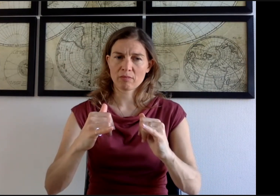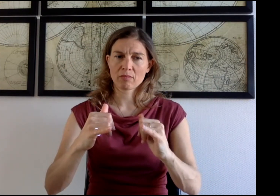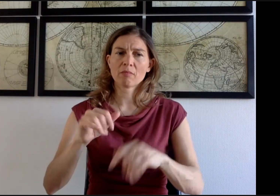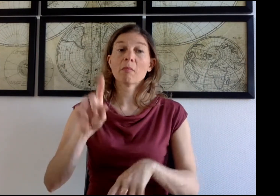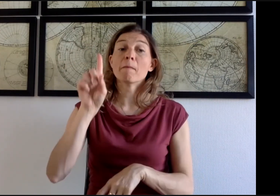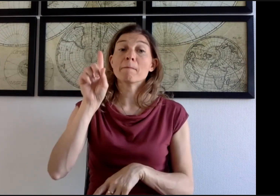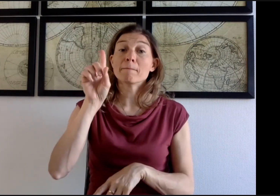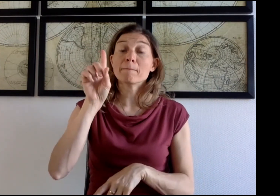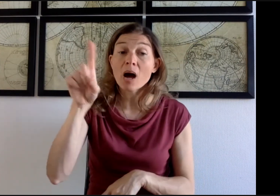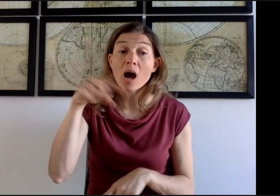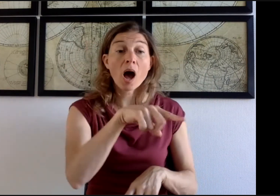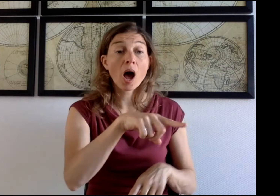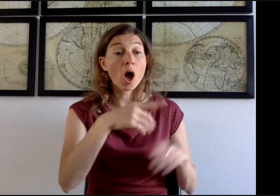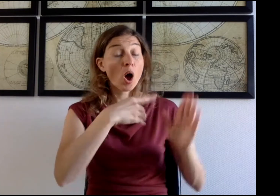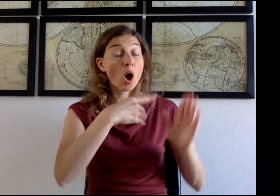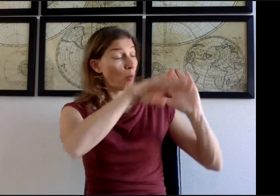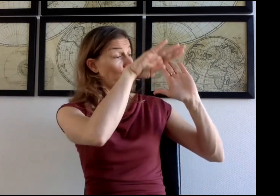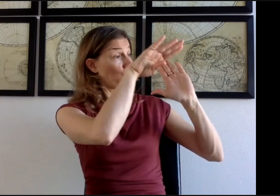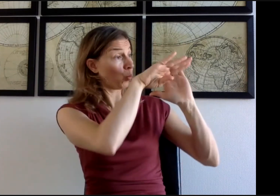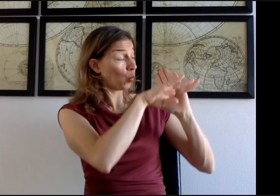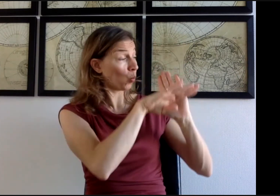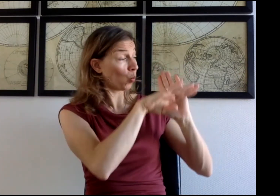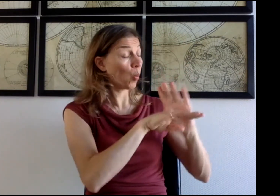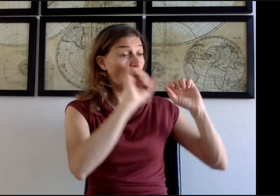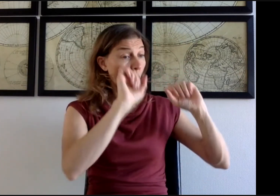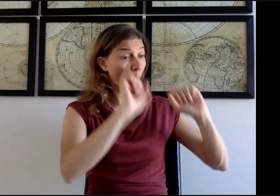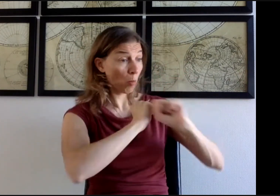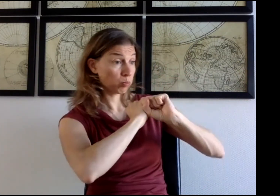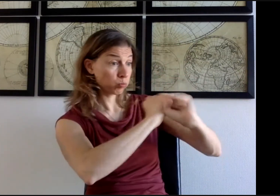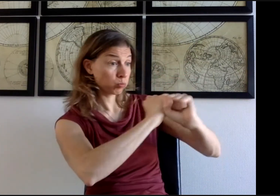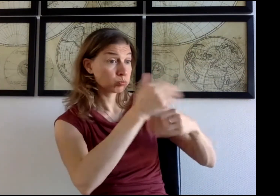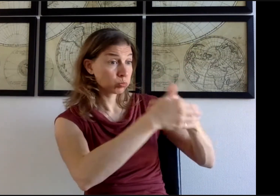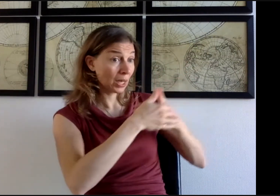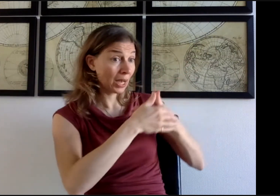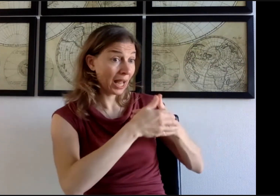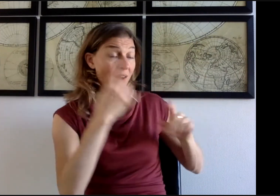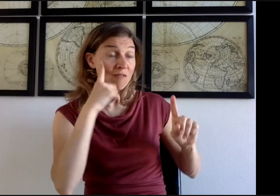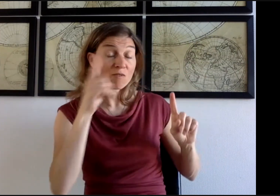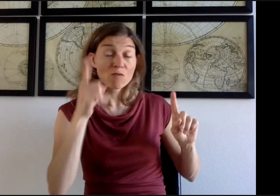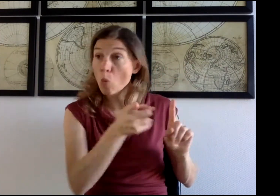or to provide protective material to these residential spaces.